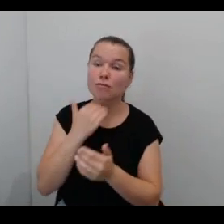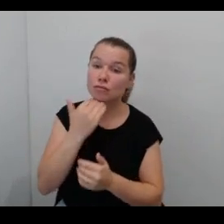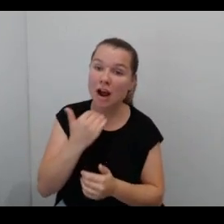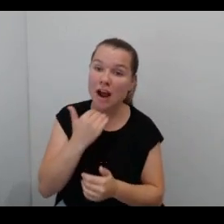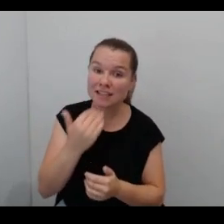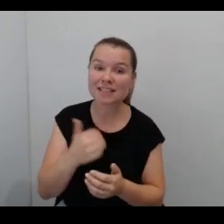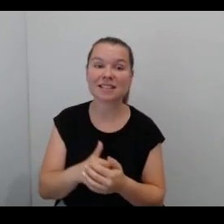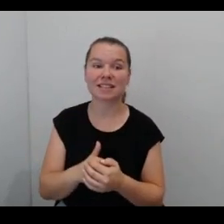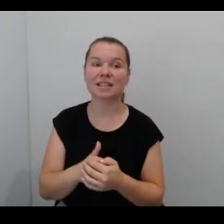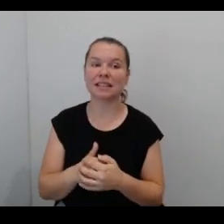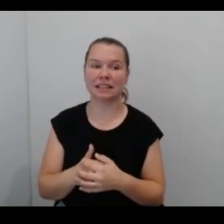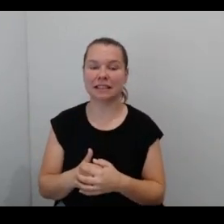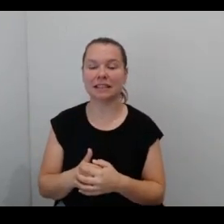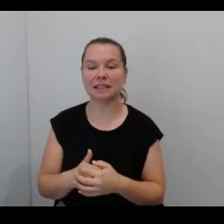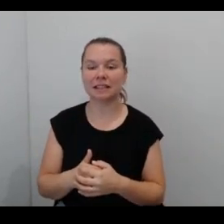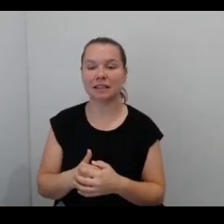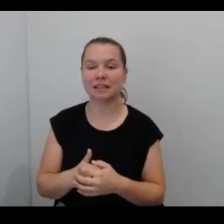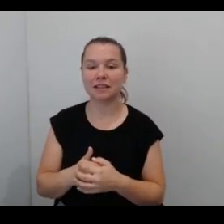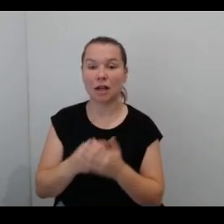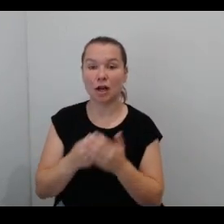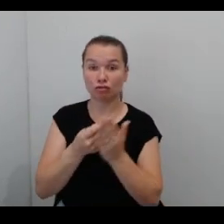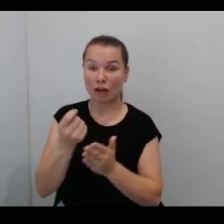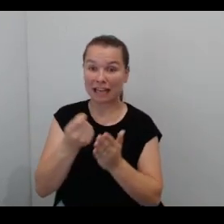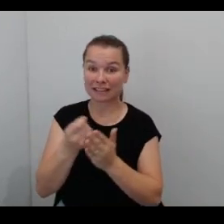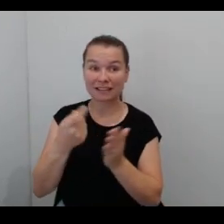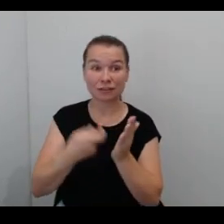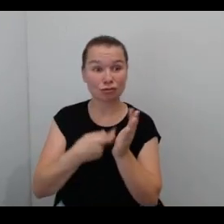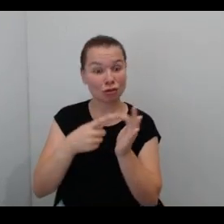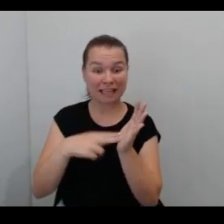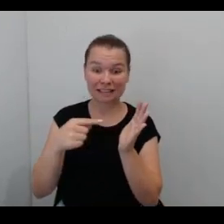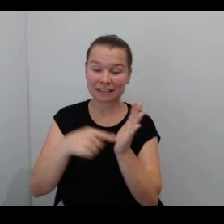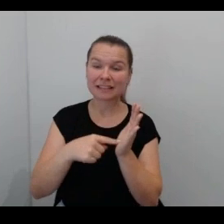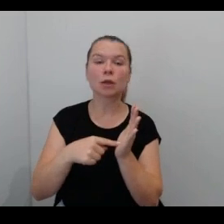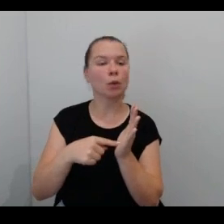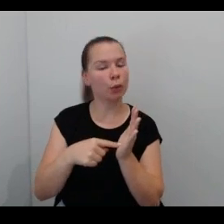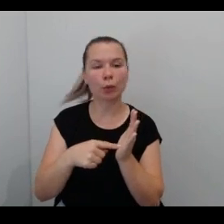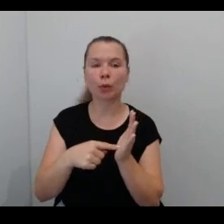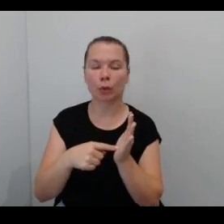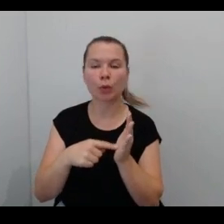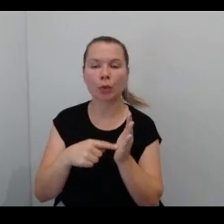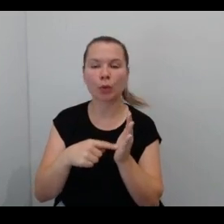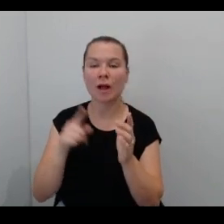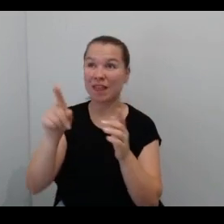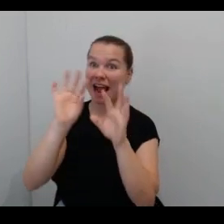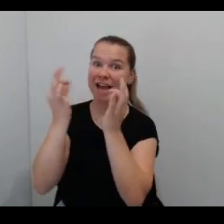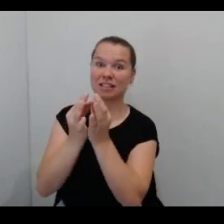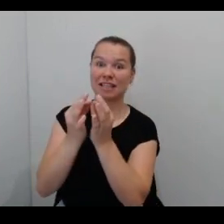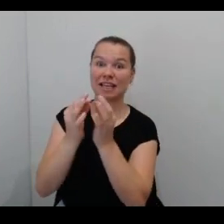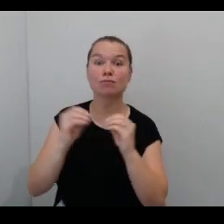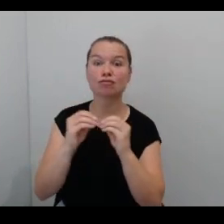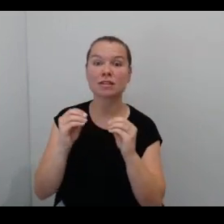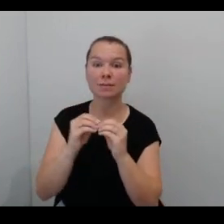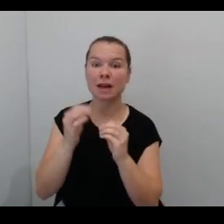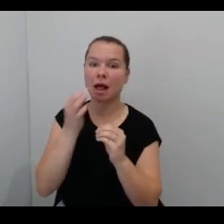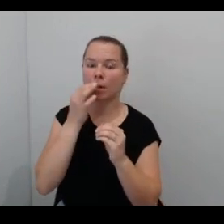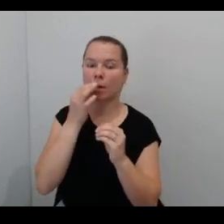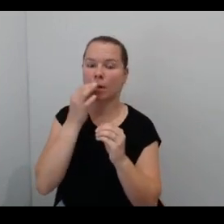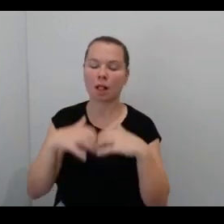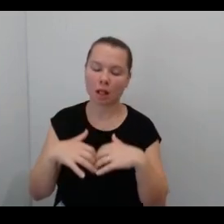I think I saw figures, the rental vacancy in Brisbane dropped again by another half